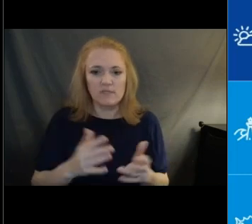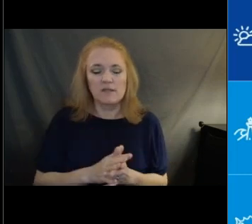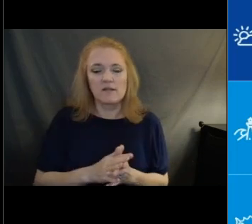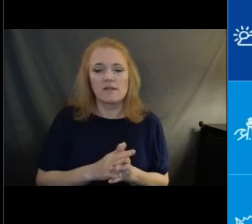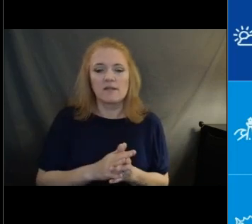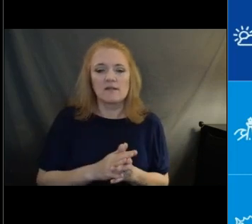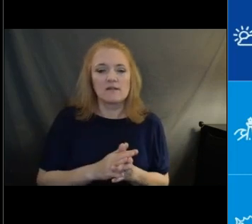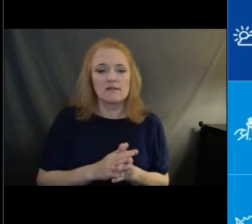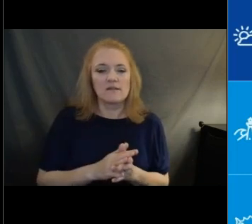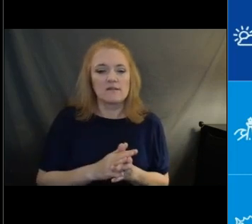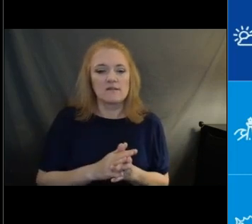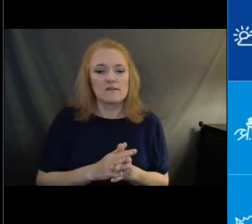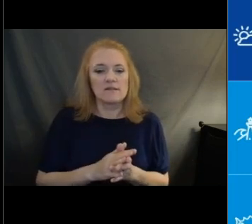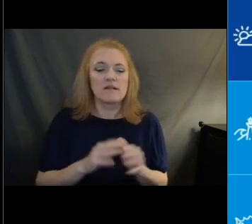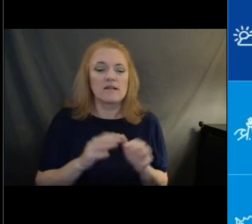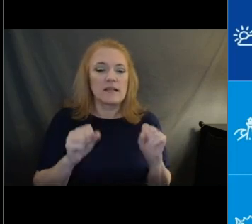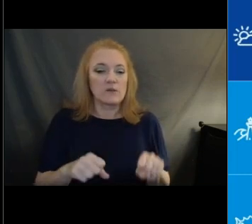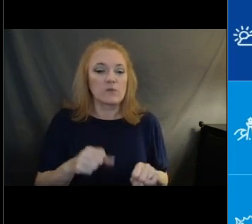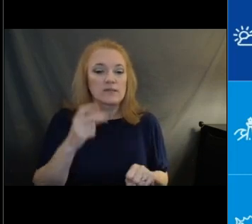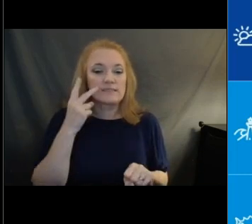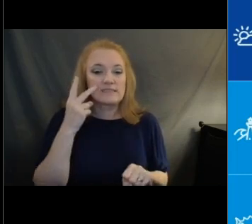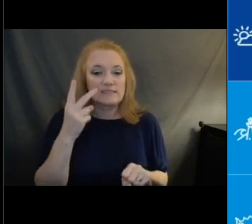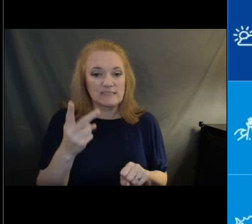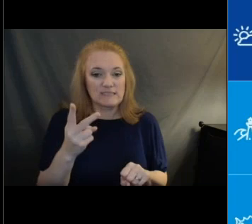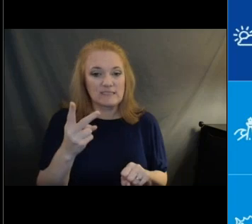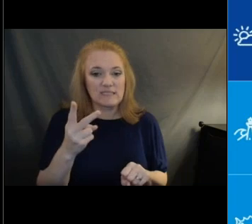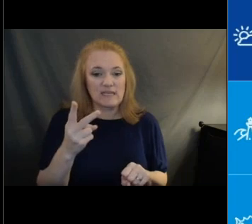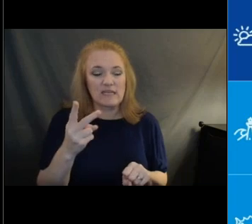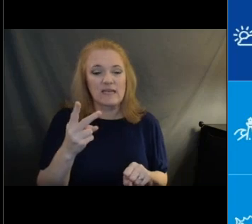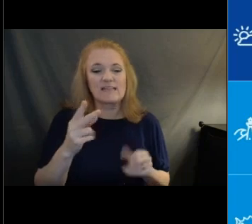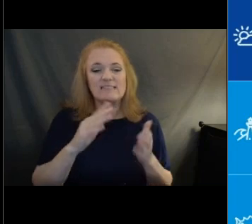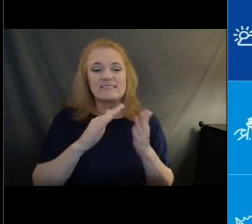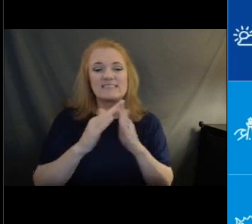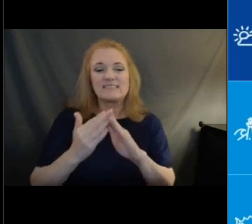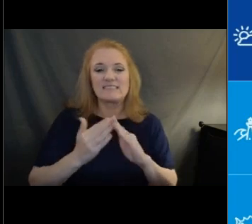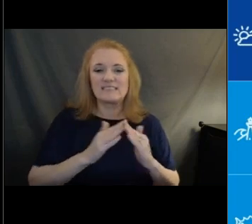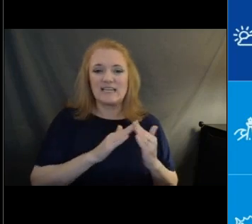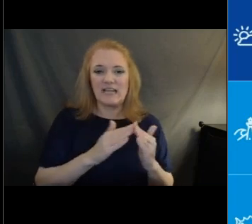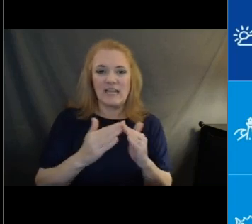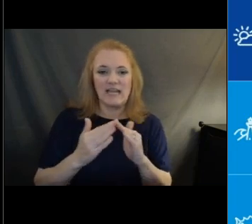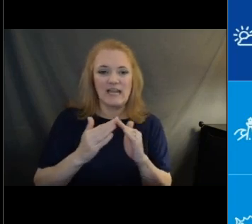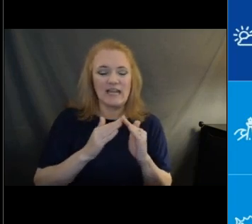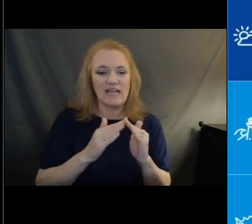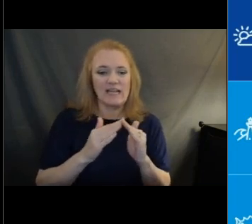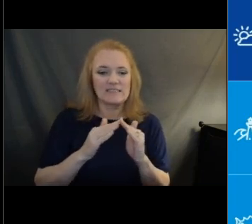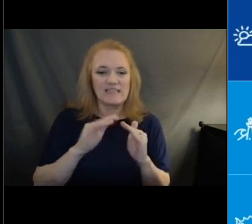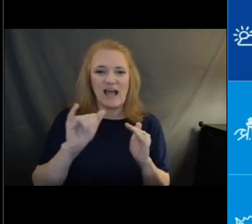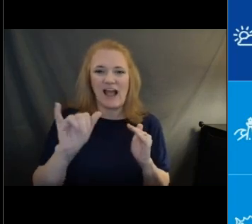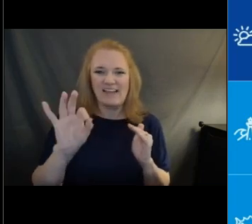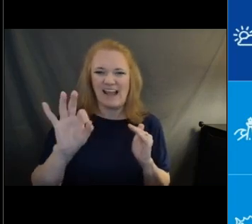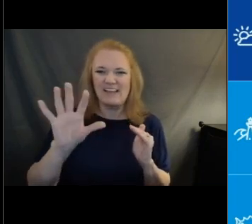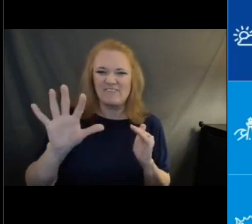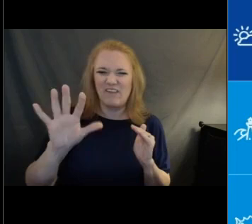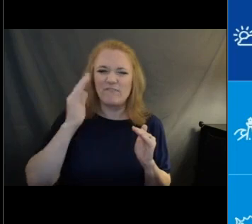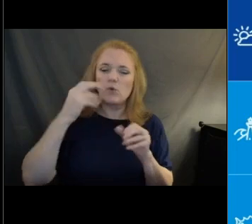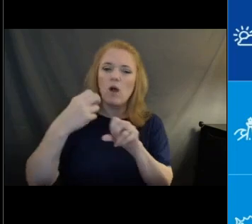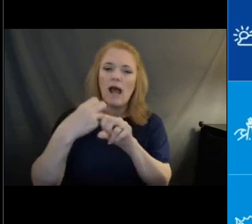of a greater number especially in the metropolitan Eastern I-95 corridor from the Washington DC area